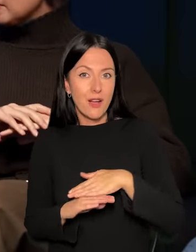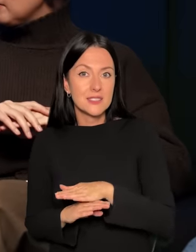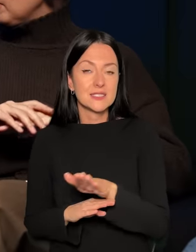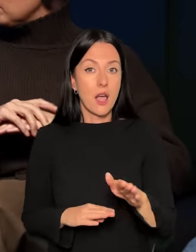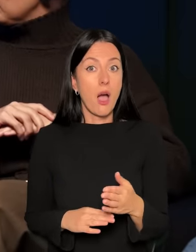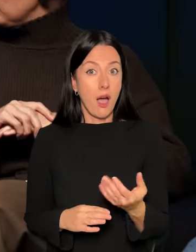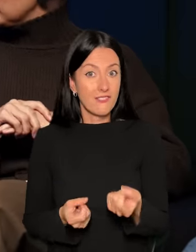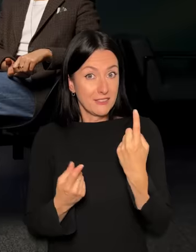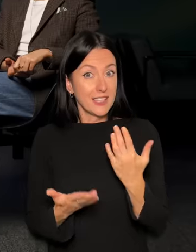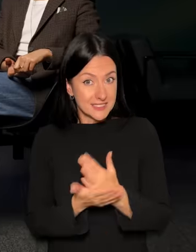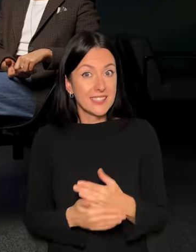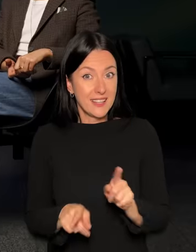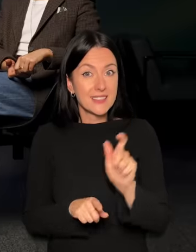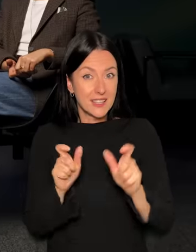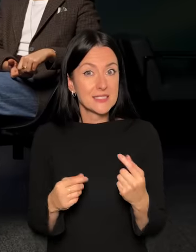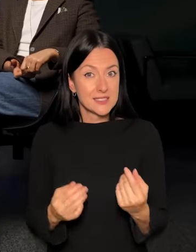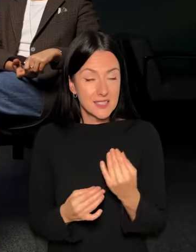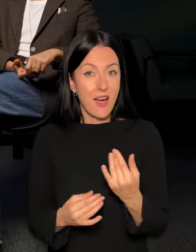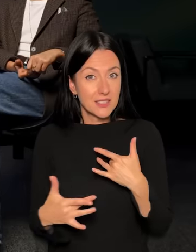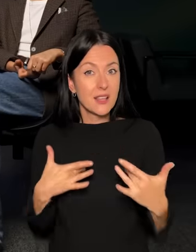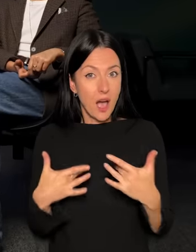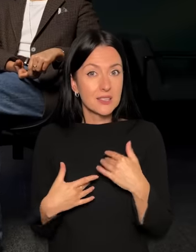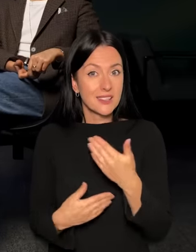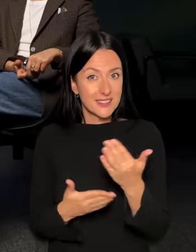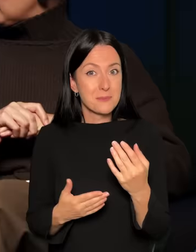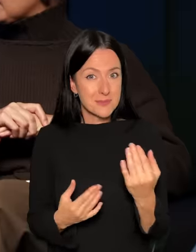It turns out they exist. They're interested in theater and music.